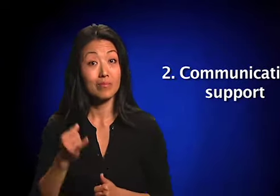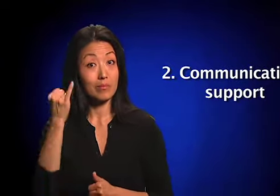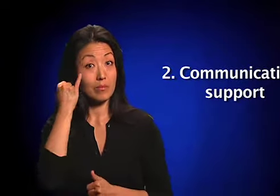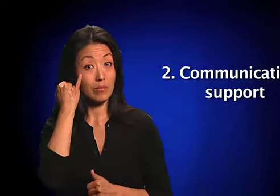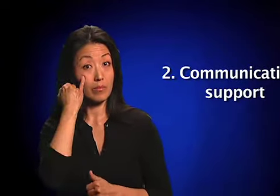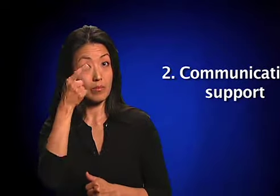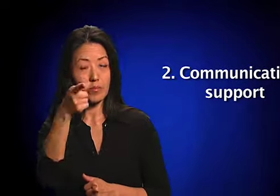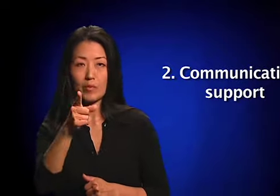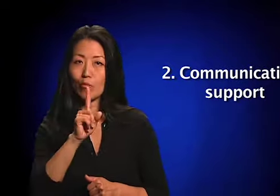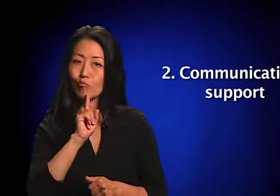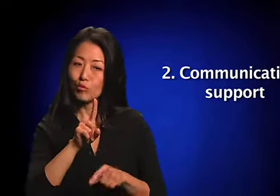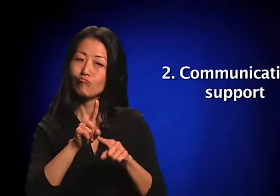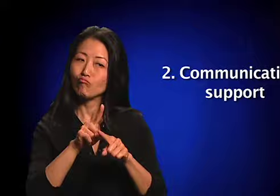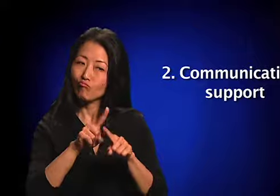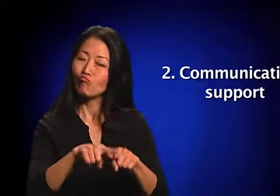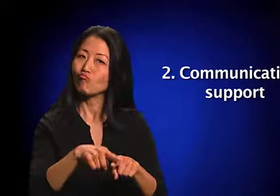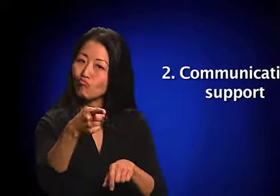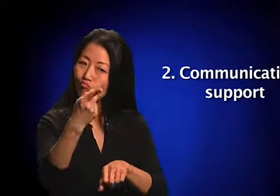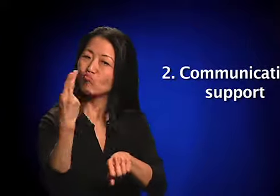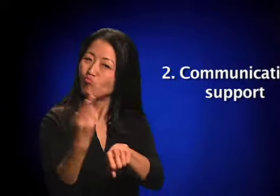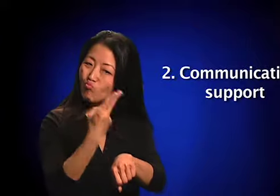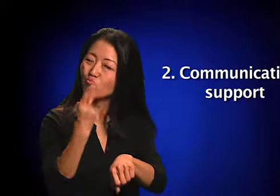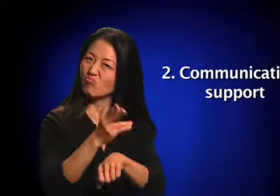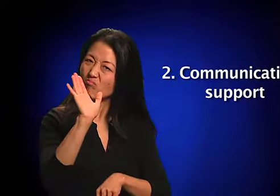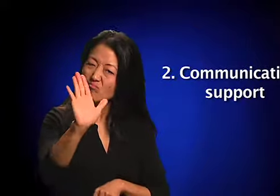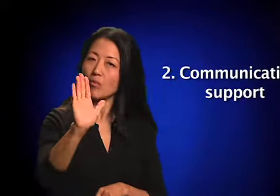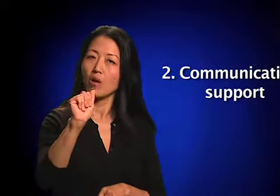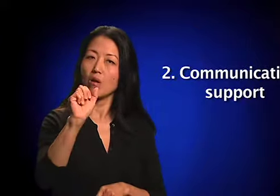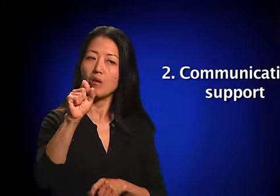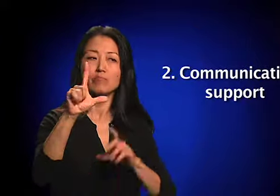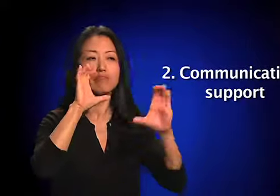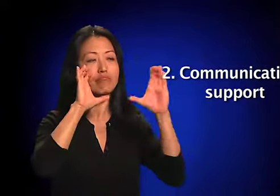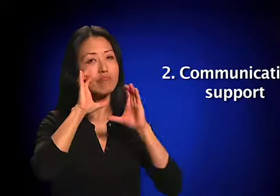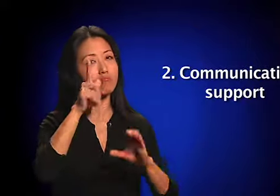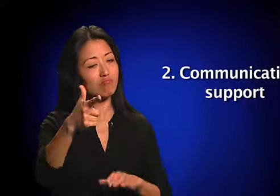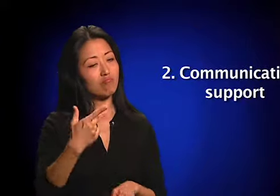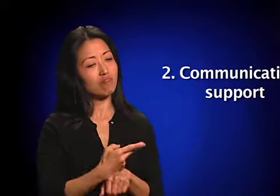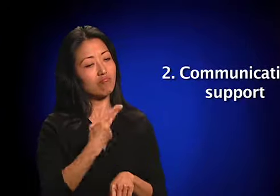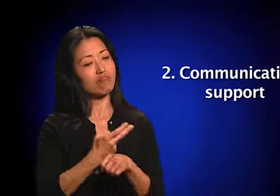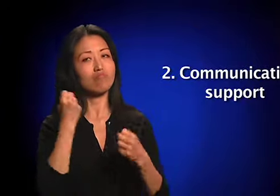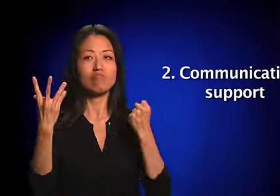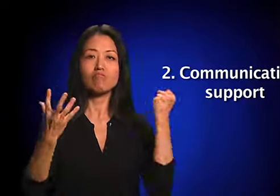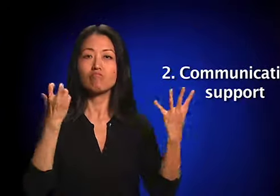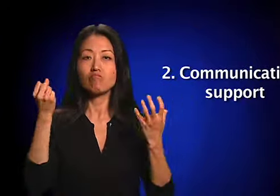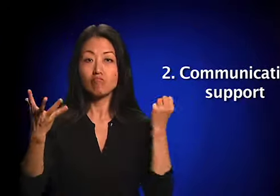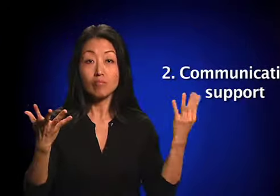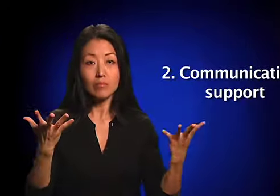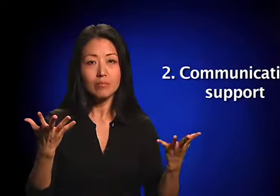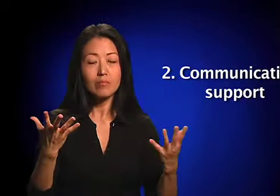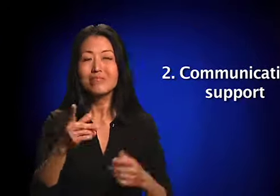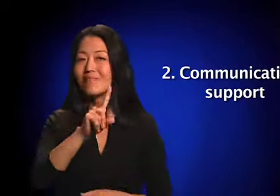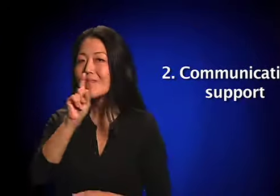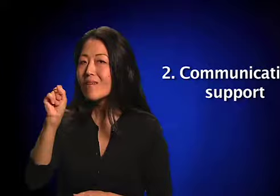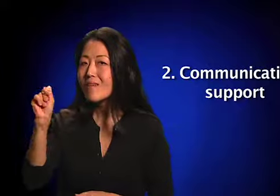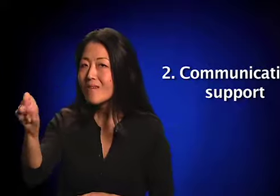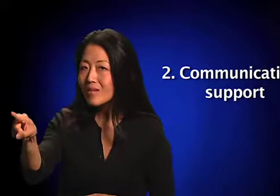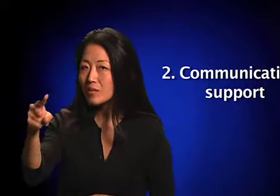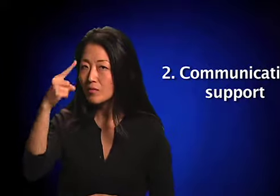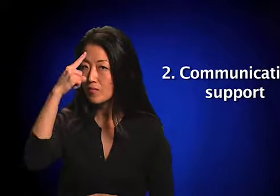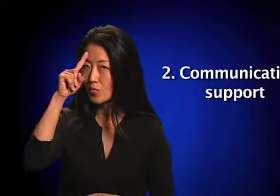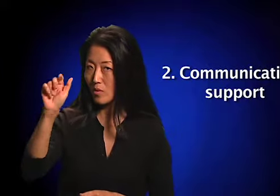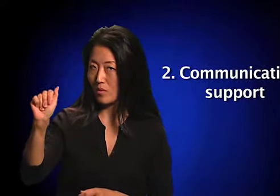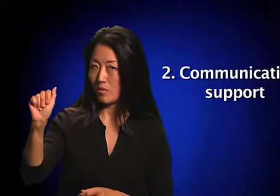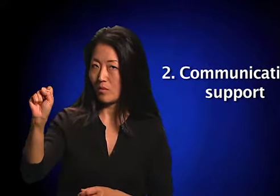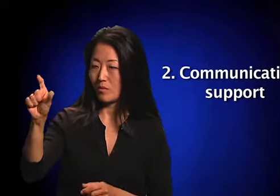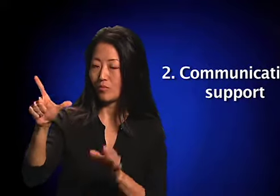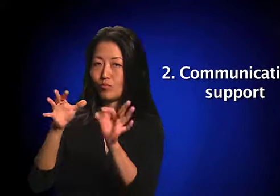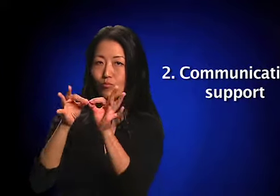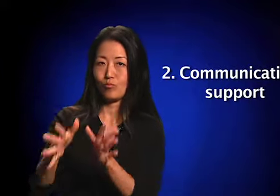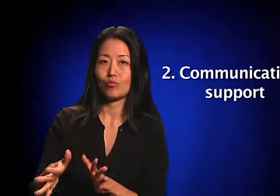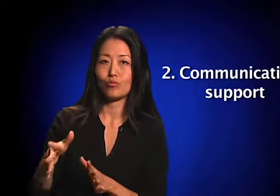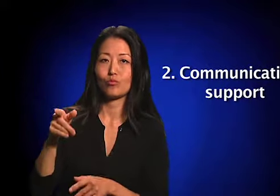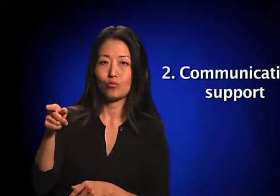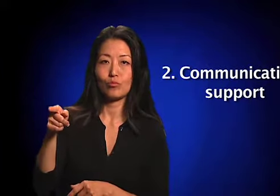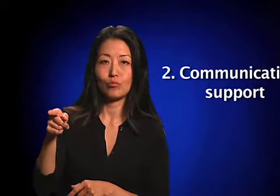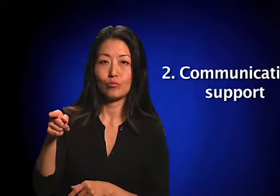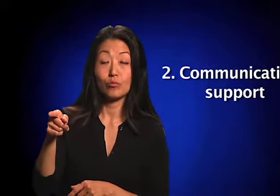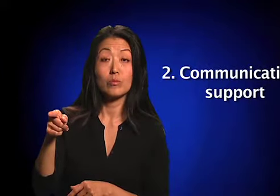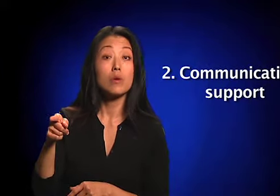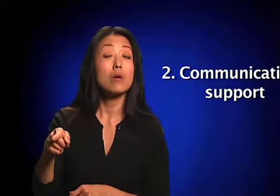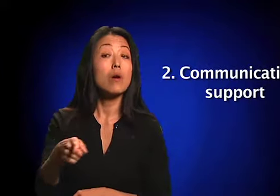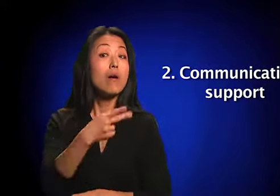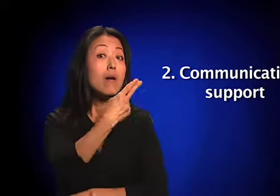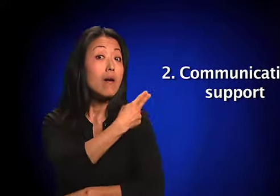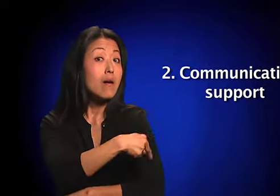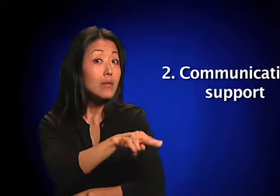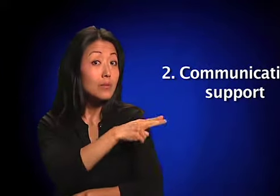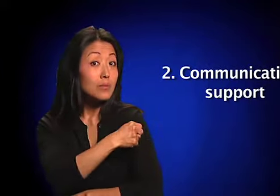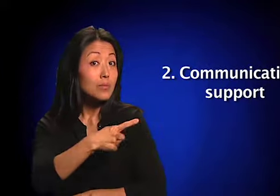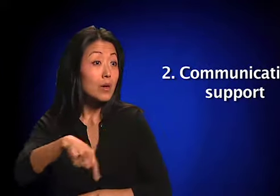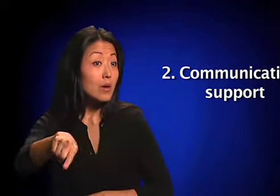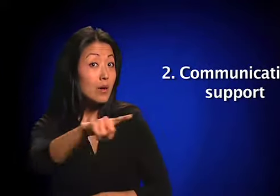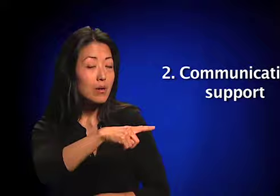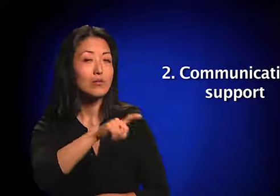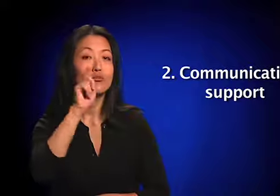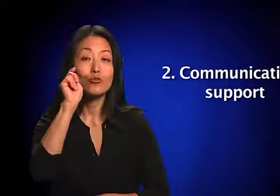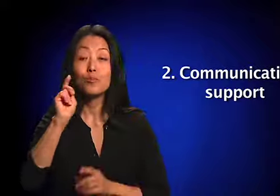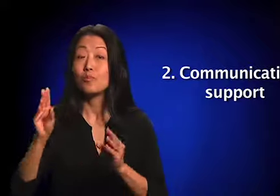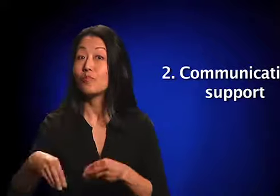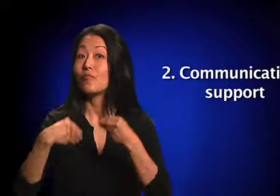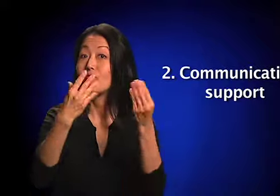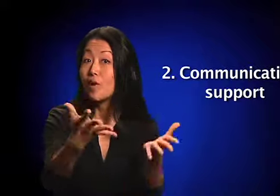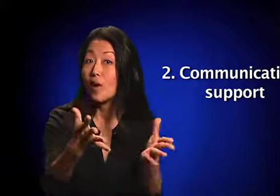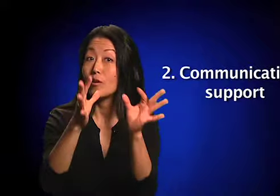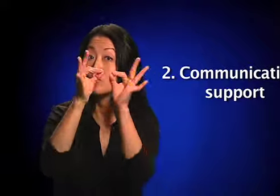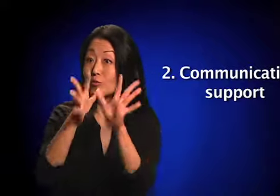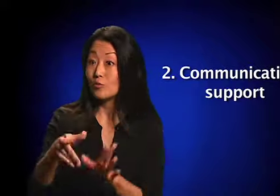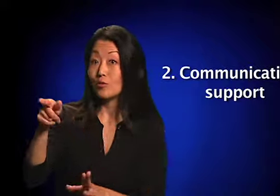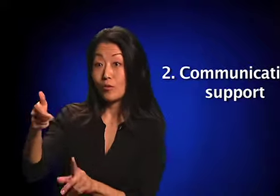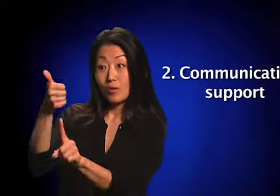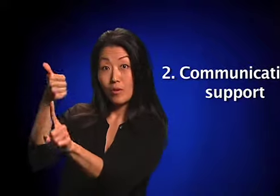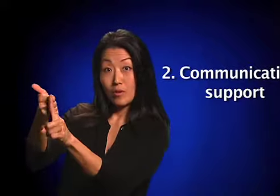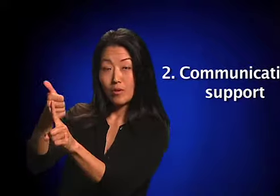If you rely on ASL to communicate, ask for an ASL interpreter.